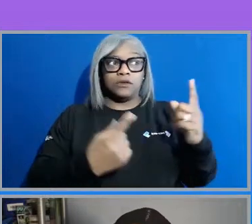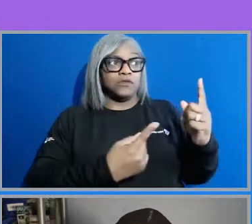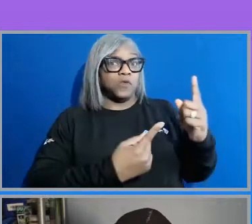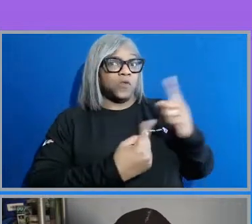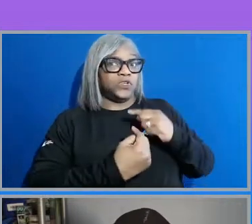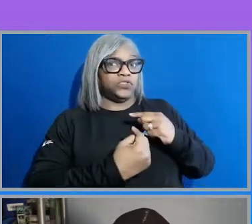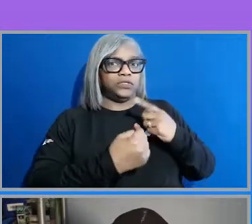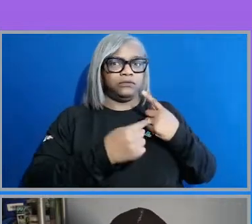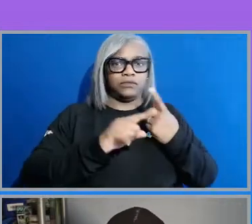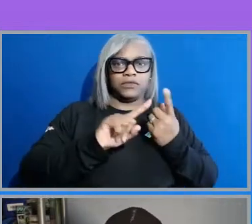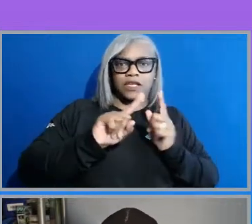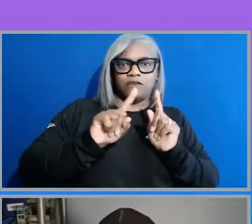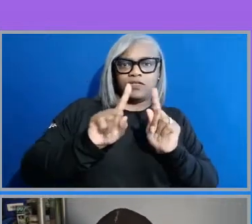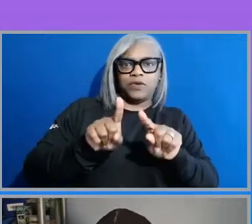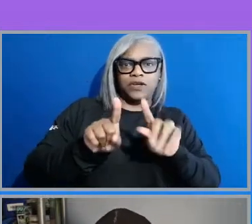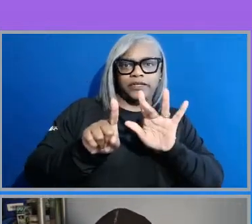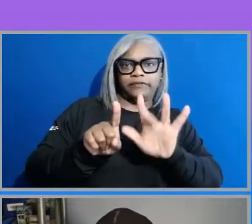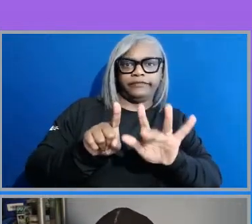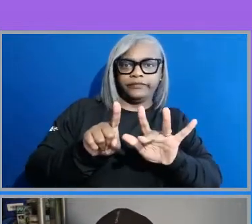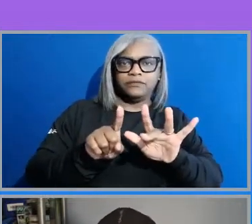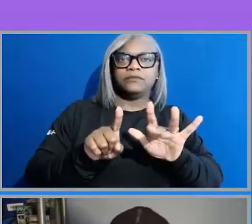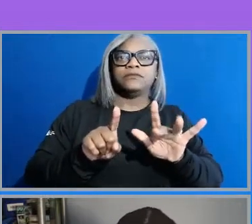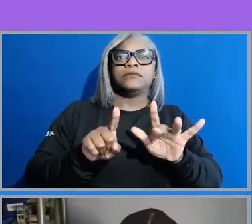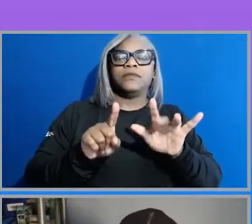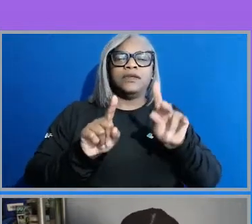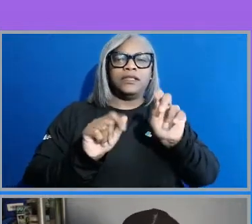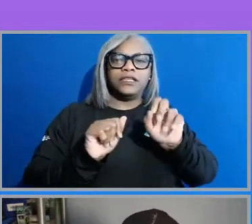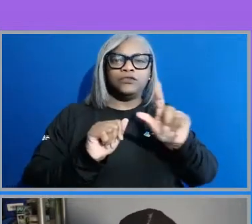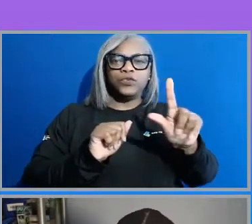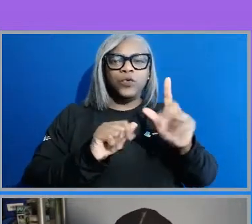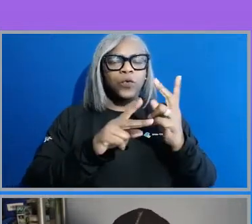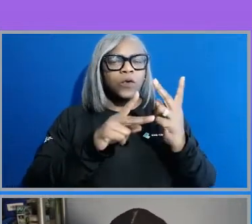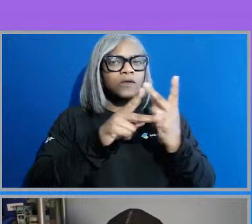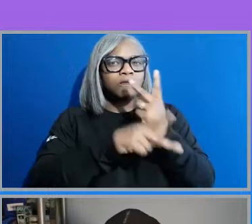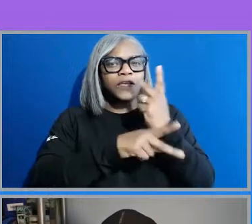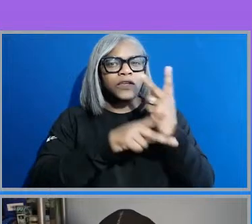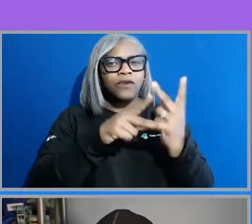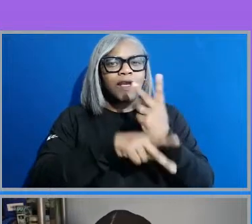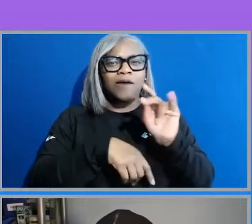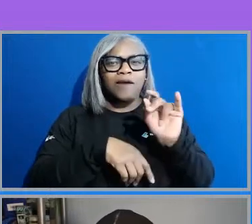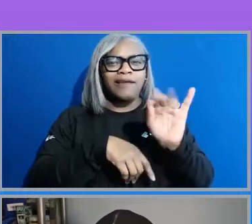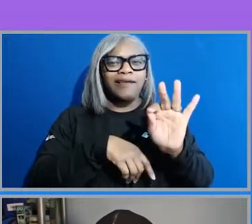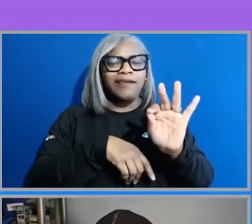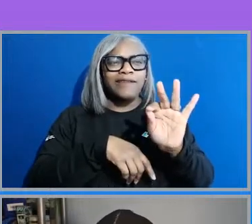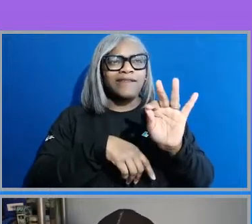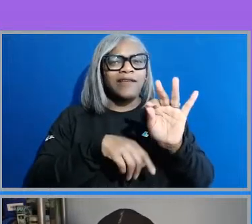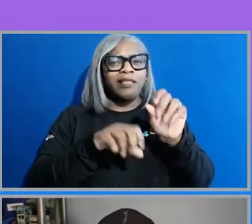is able to figure out if these issues now represent like proper